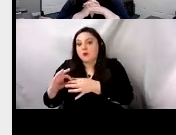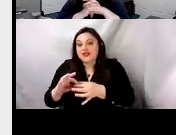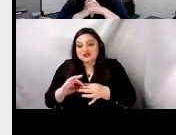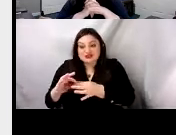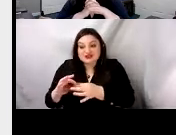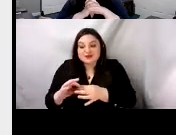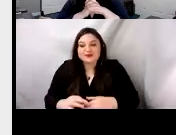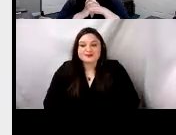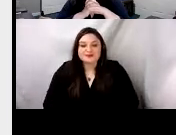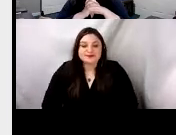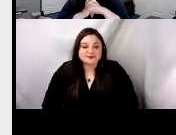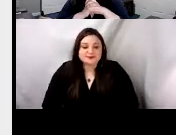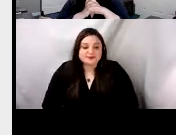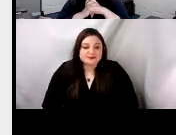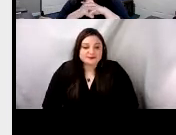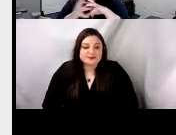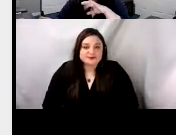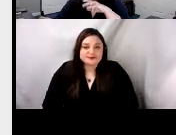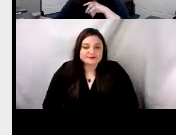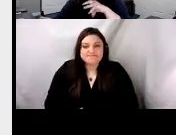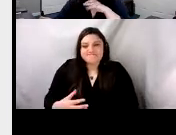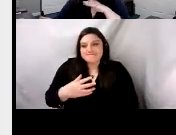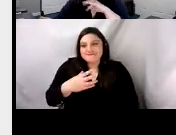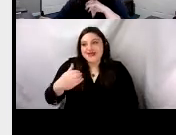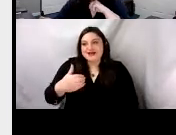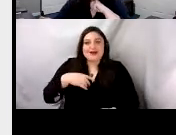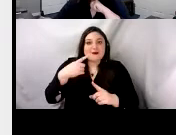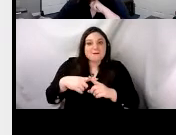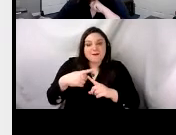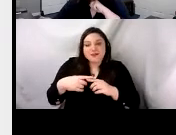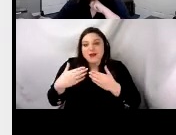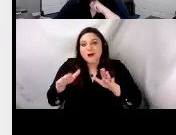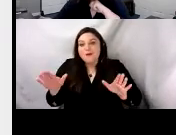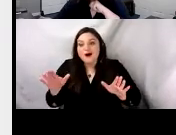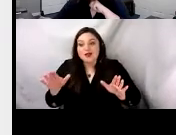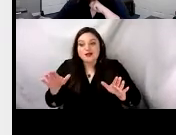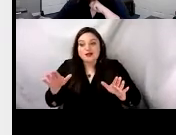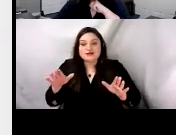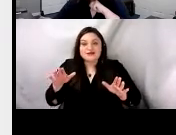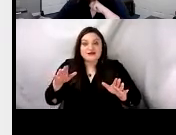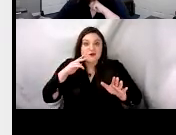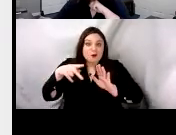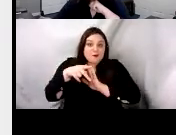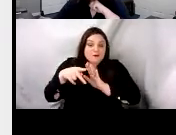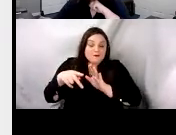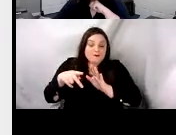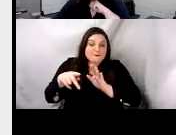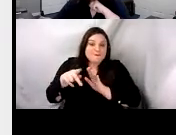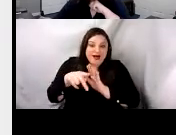and positively affect public policy that affects our industry while not having to pivots and recalibrate